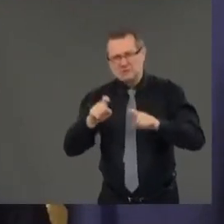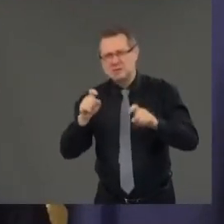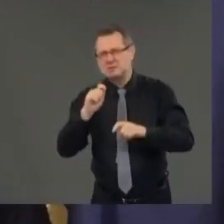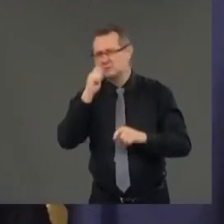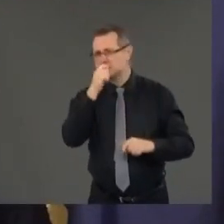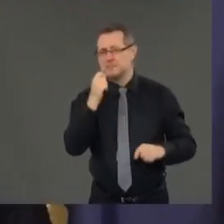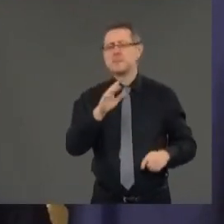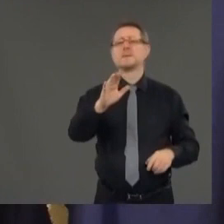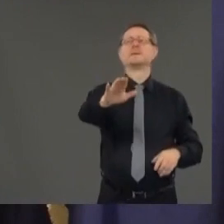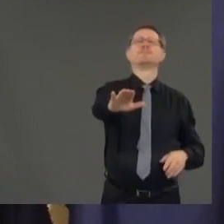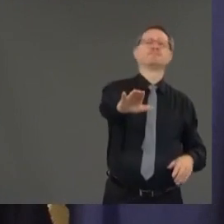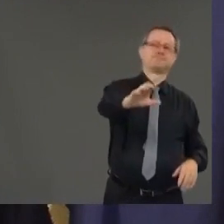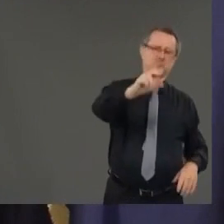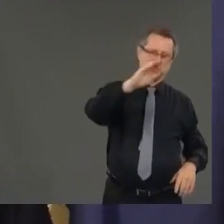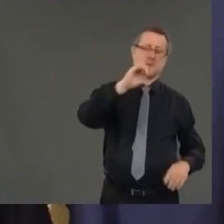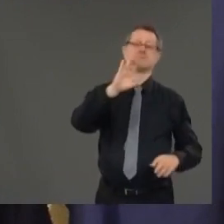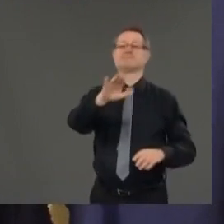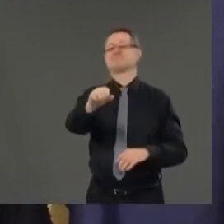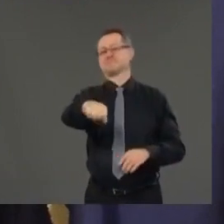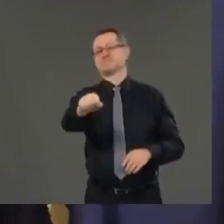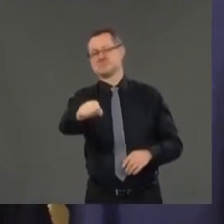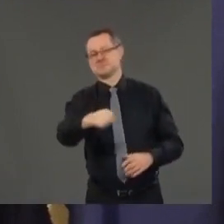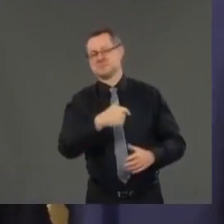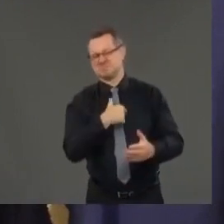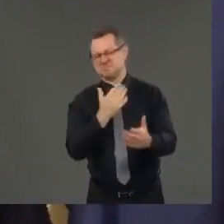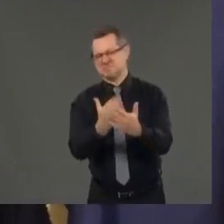AND IS THERE ANYTHING THEY CAN